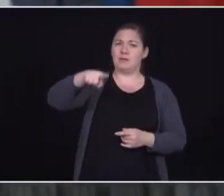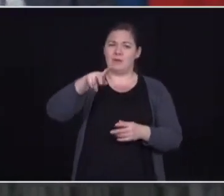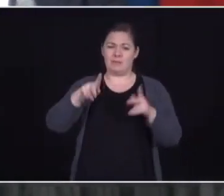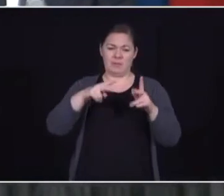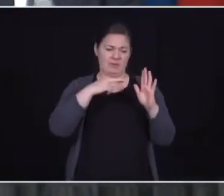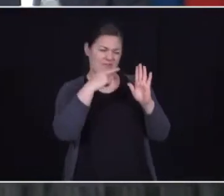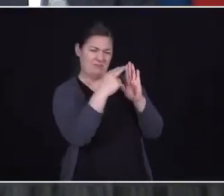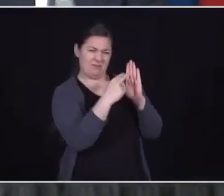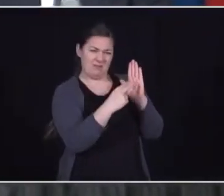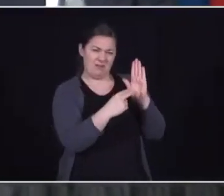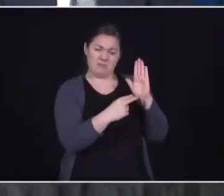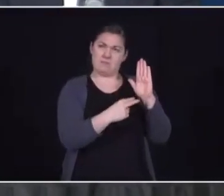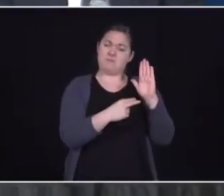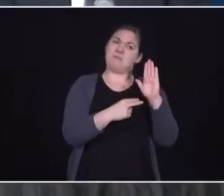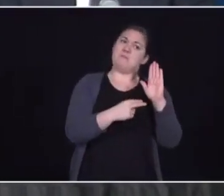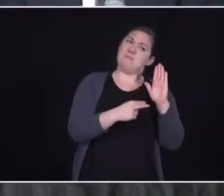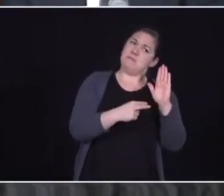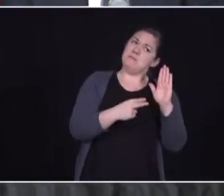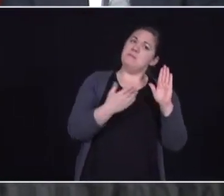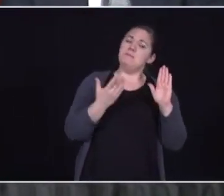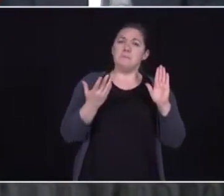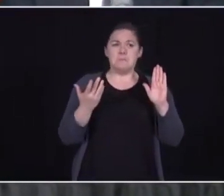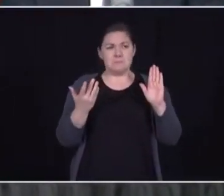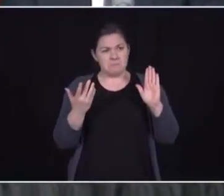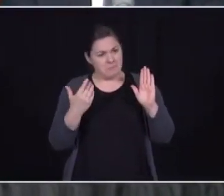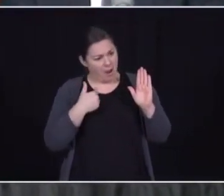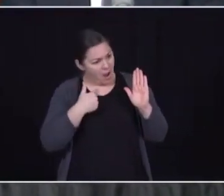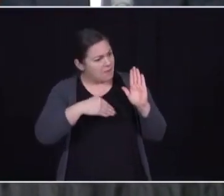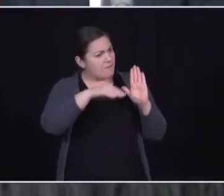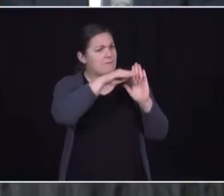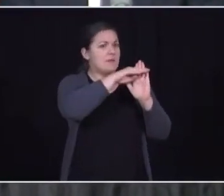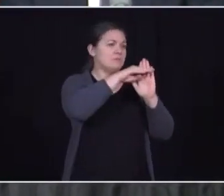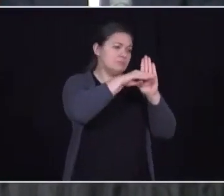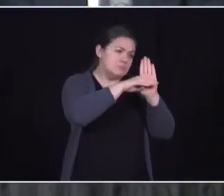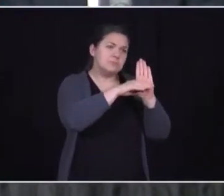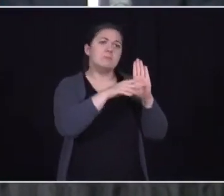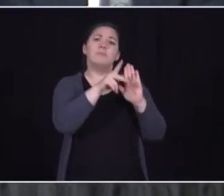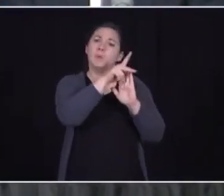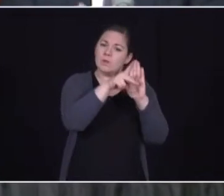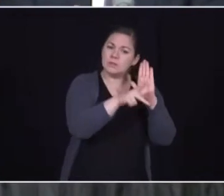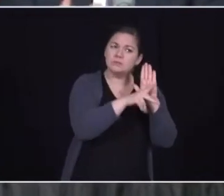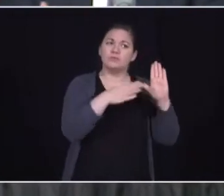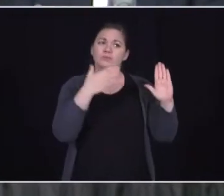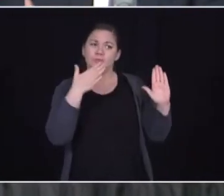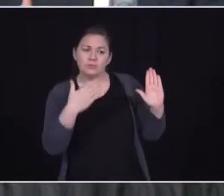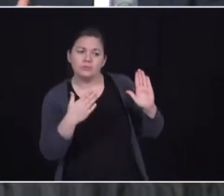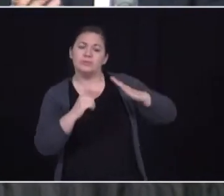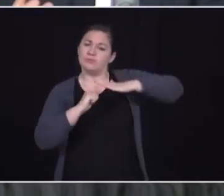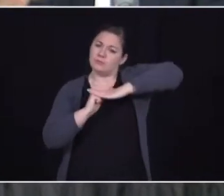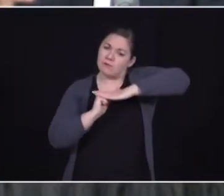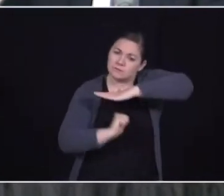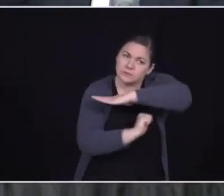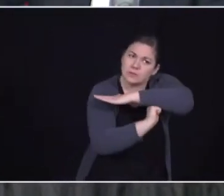hiring Dr. Yaffe. Thank you very much Dr. Smith, people may look at this and it is very,